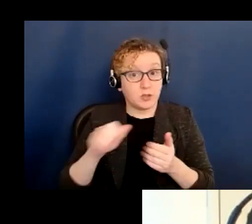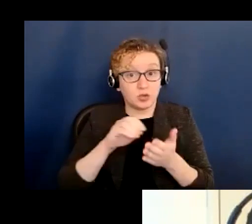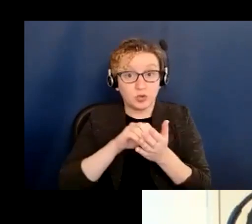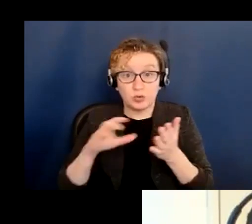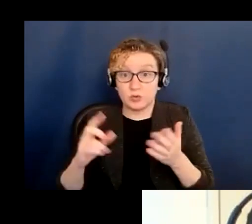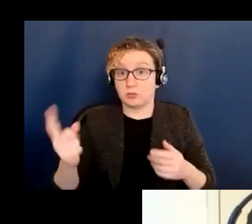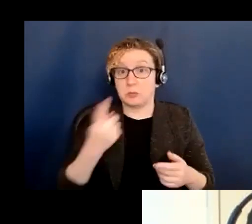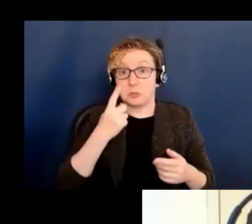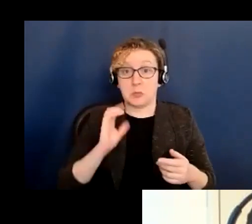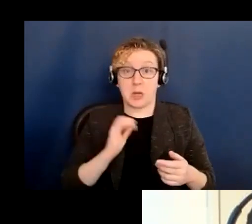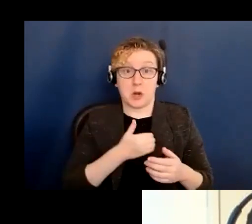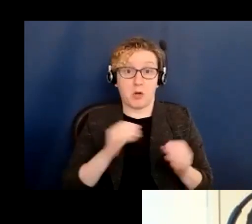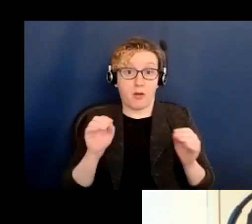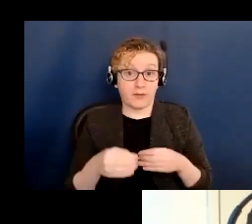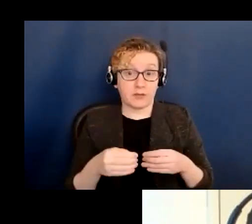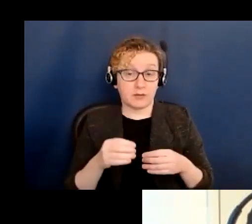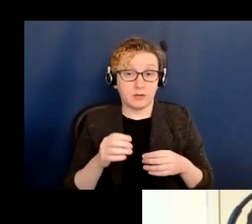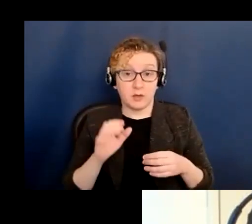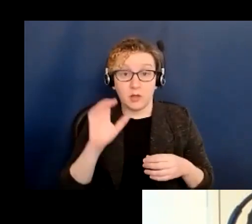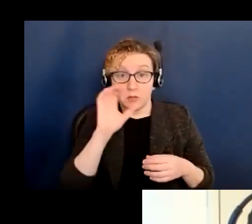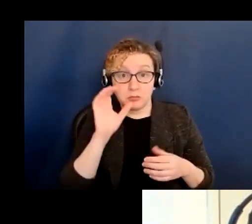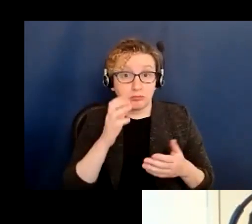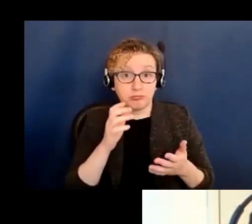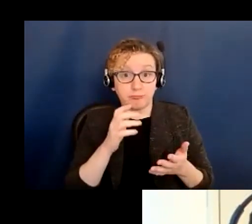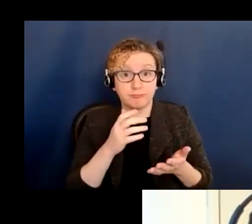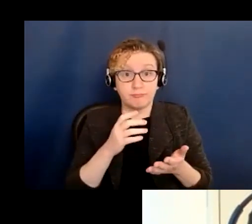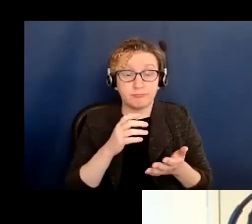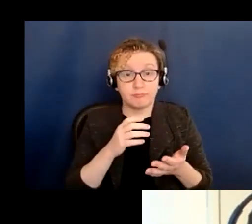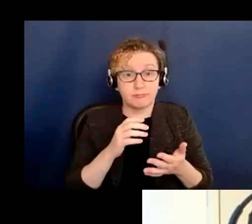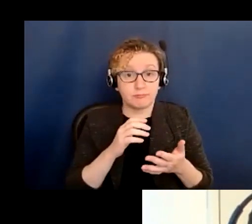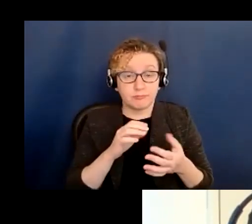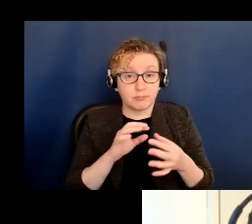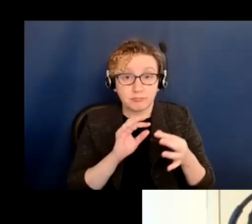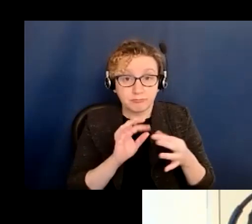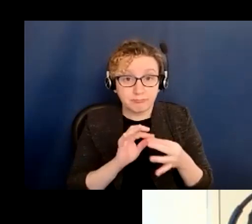our office, I was the point person, even if I was not managing that specific program,